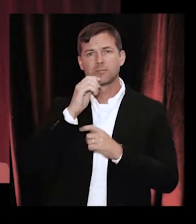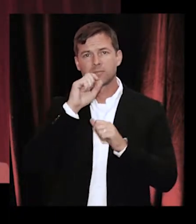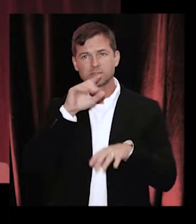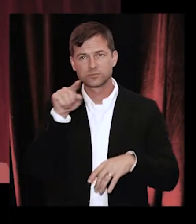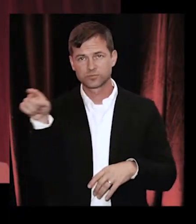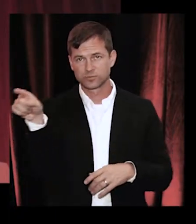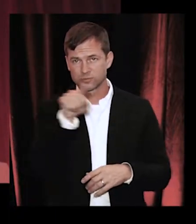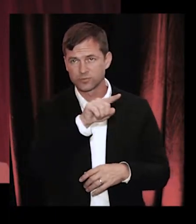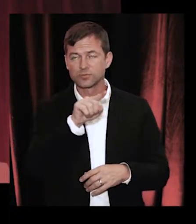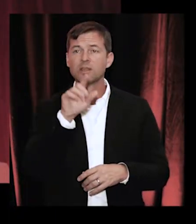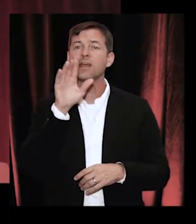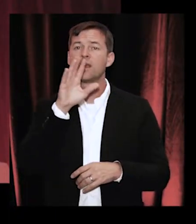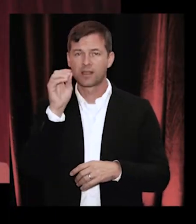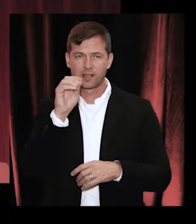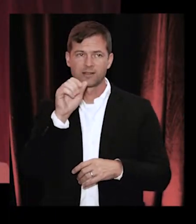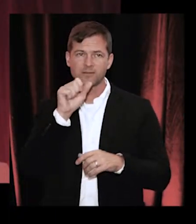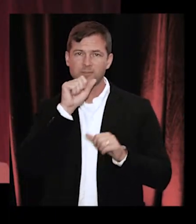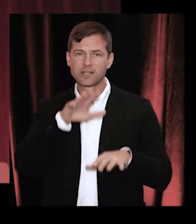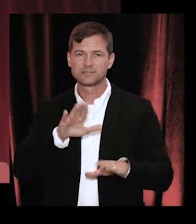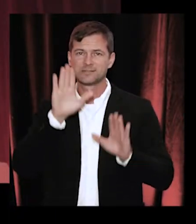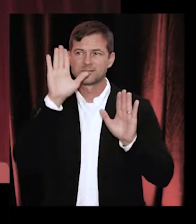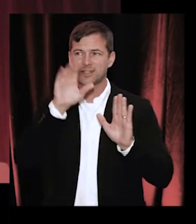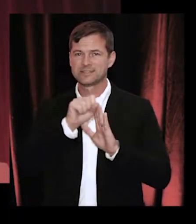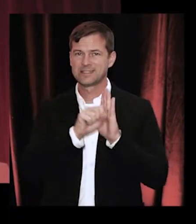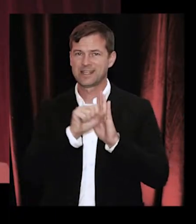and the great state of Alabama.